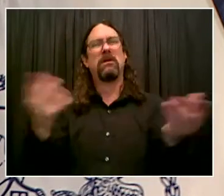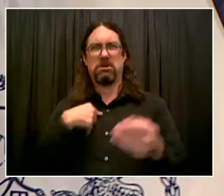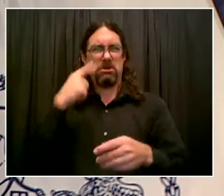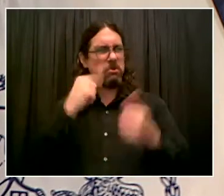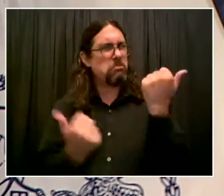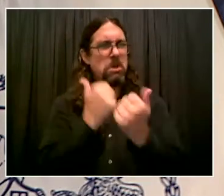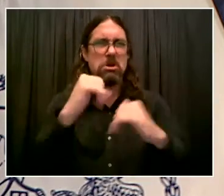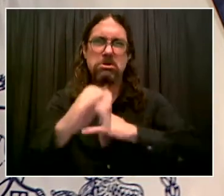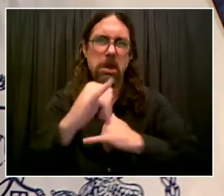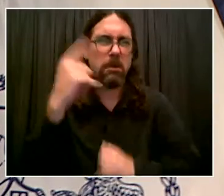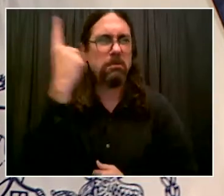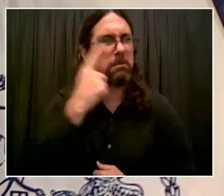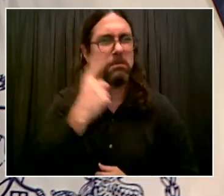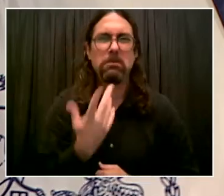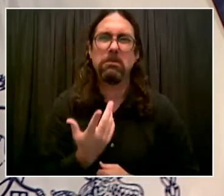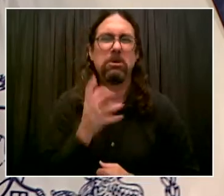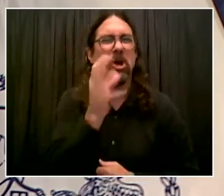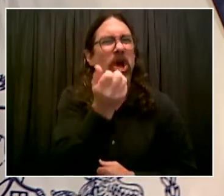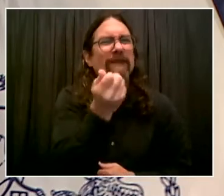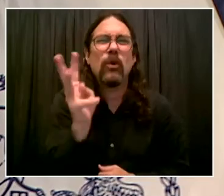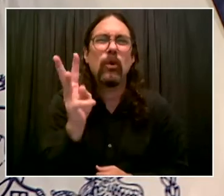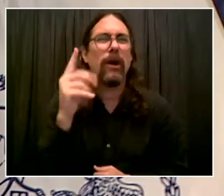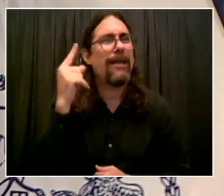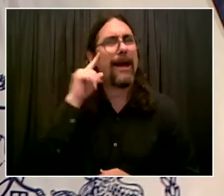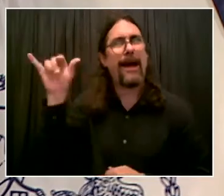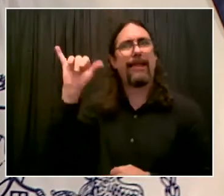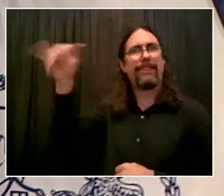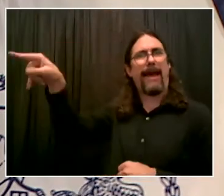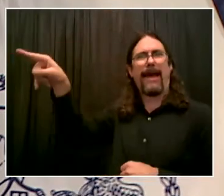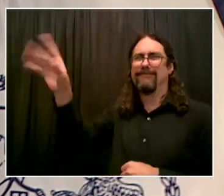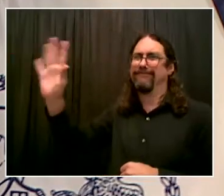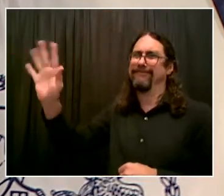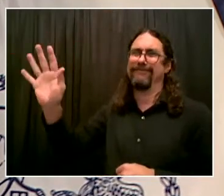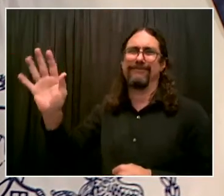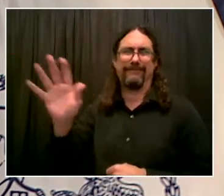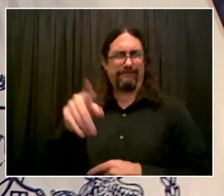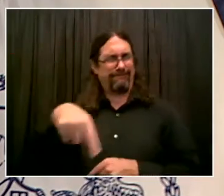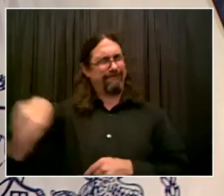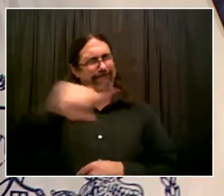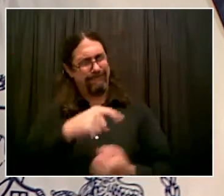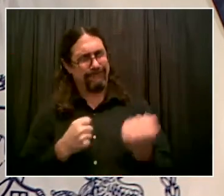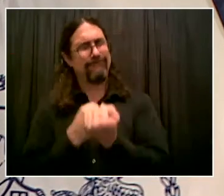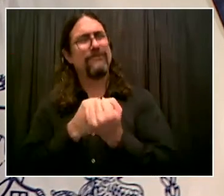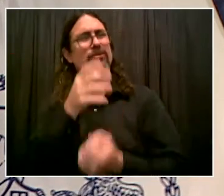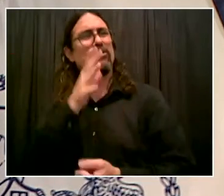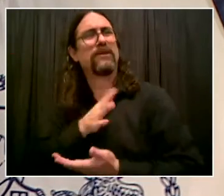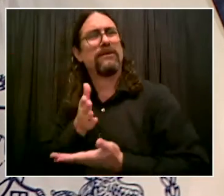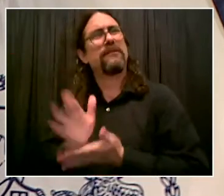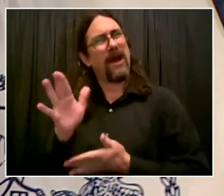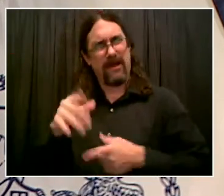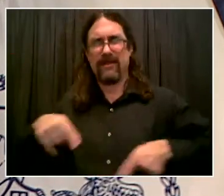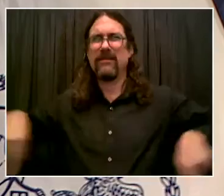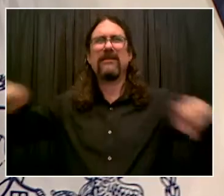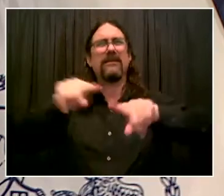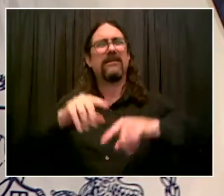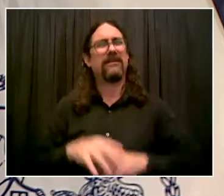WOMAN'RIS GHT TO CHOOSE. THE NOTION THAT THE SUPREME COURT HAS BEEN BY IN THE POPULAR WILL